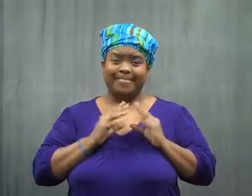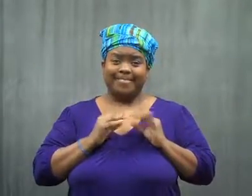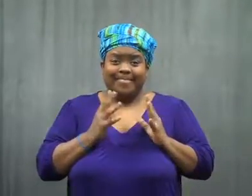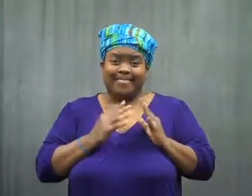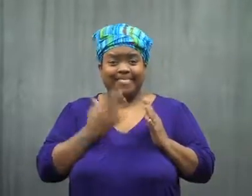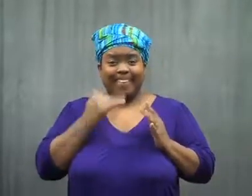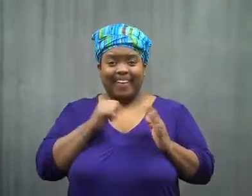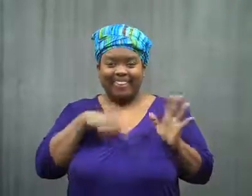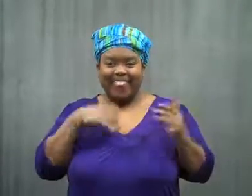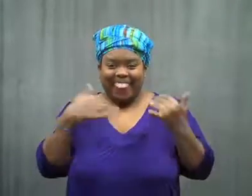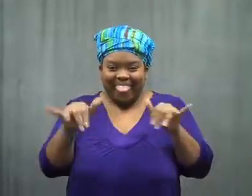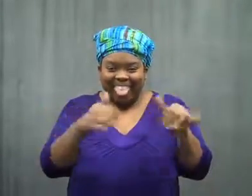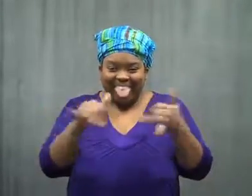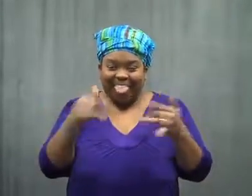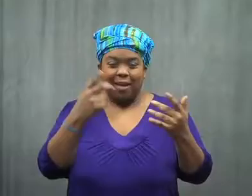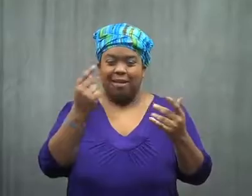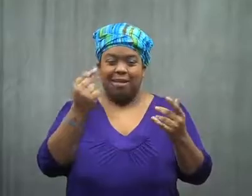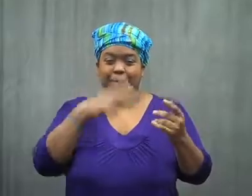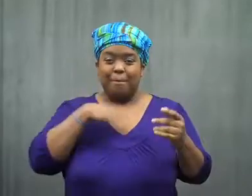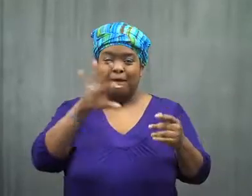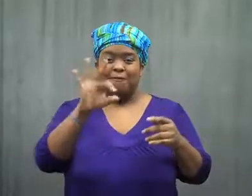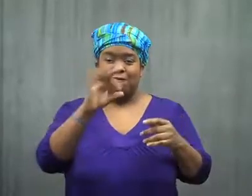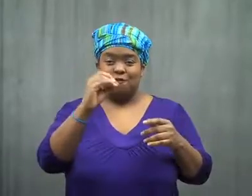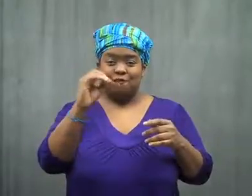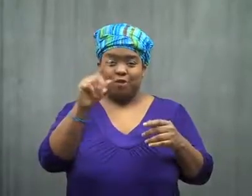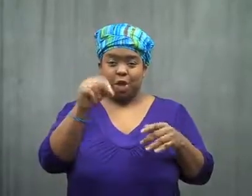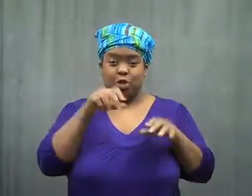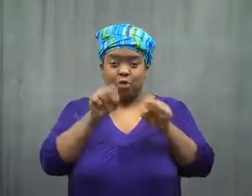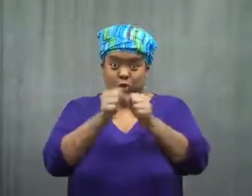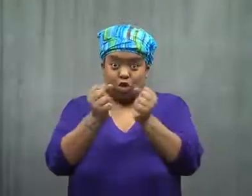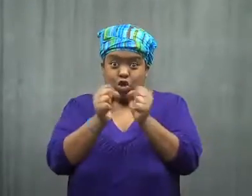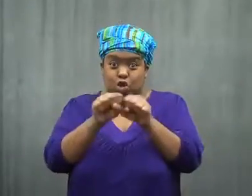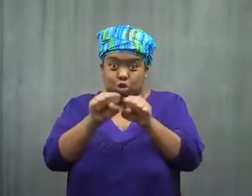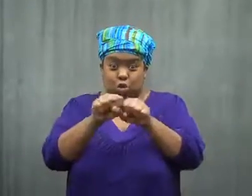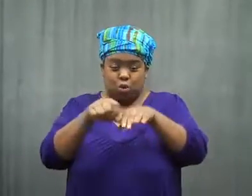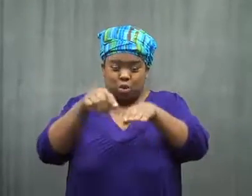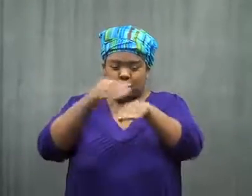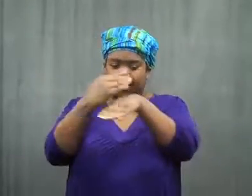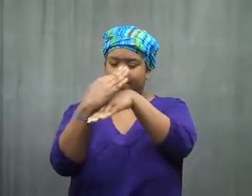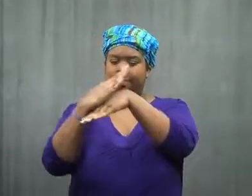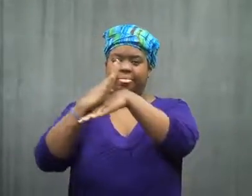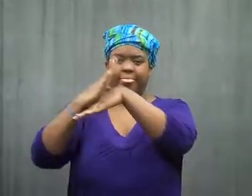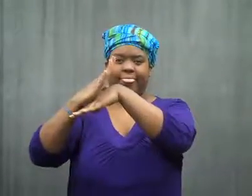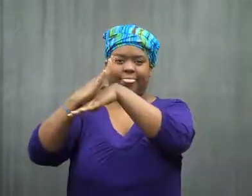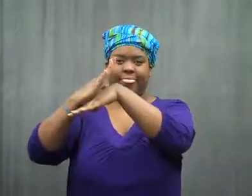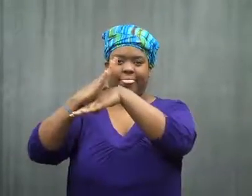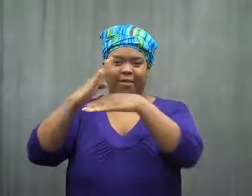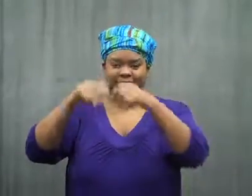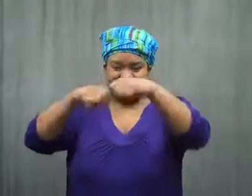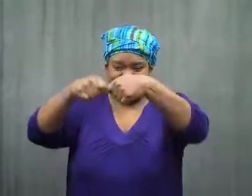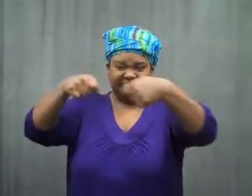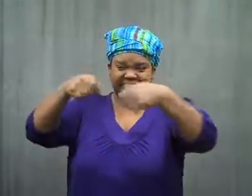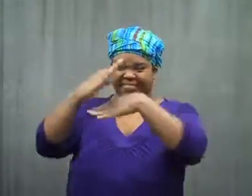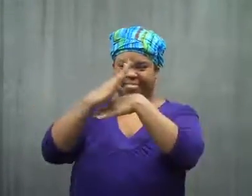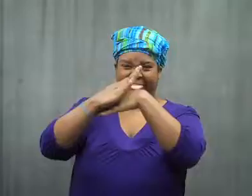I figured, "Why not?" and started playing with it. I was wearing loafers with the little tassel on it.